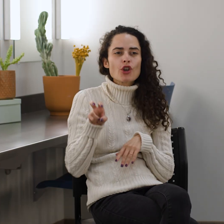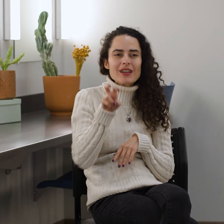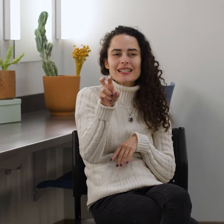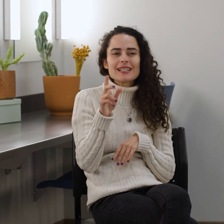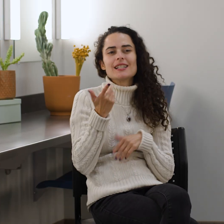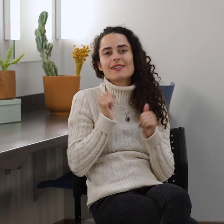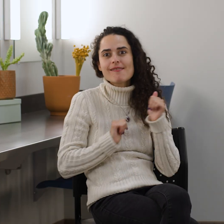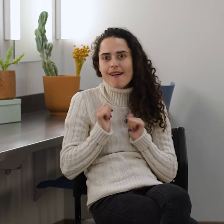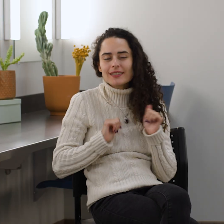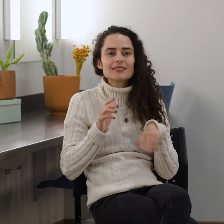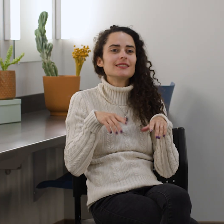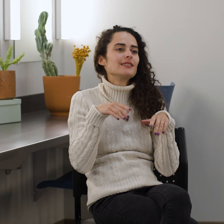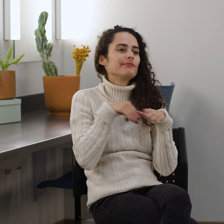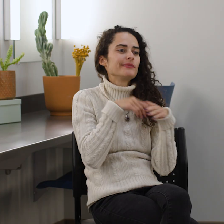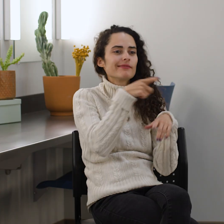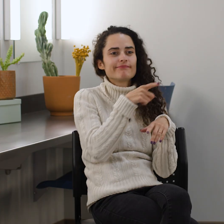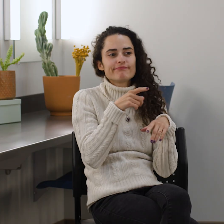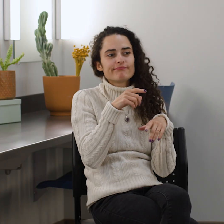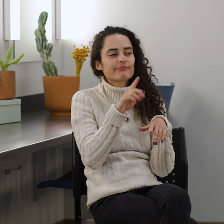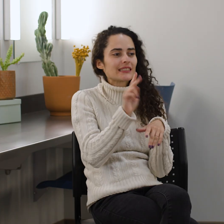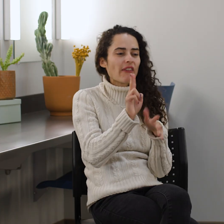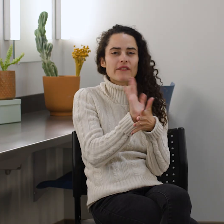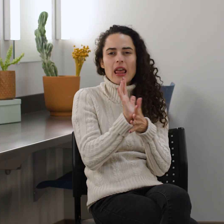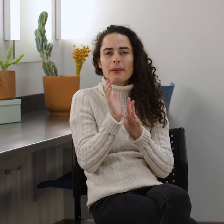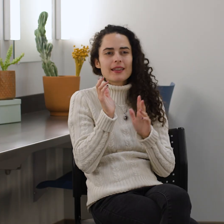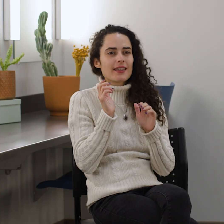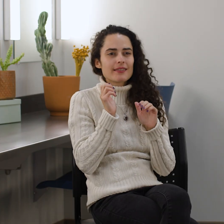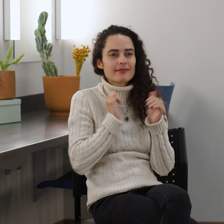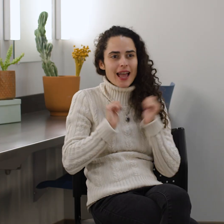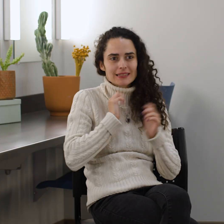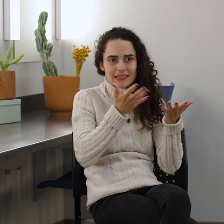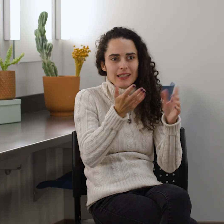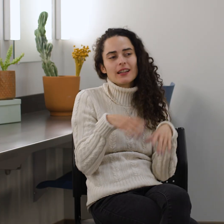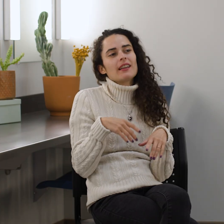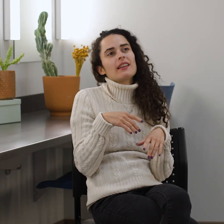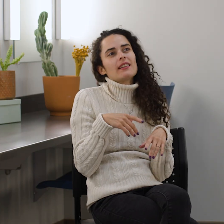as an actor in TV and film acting that I’ve